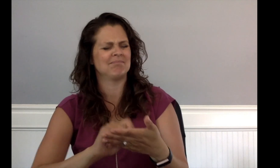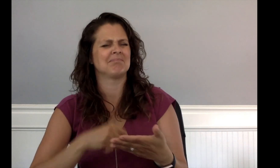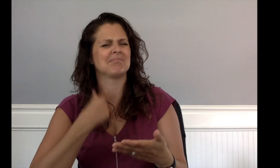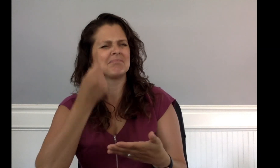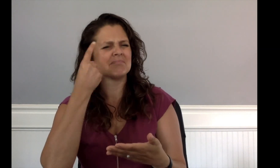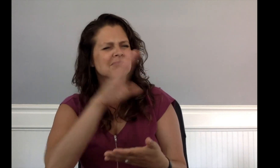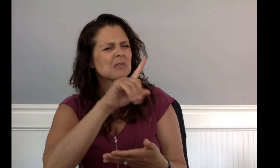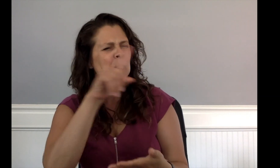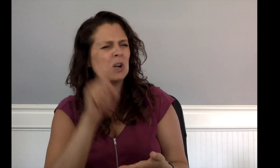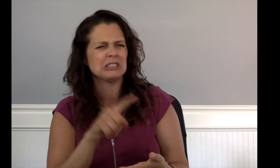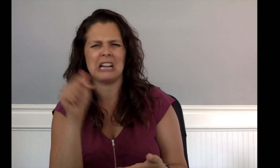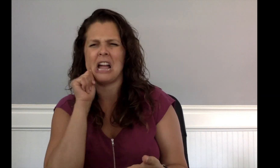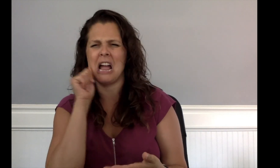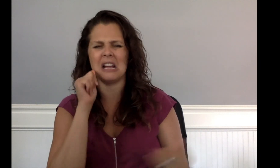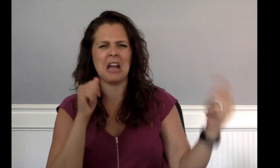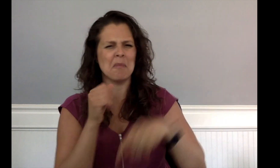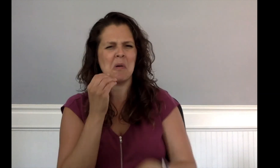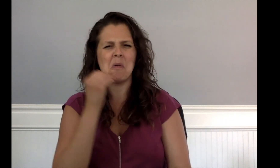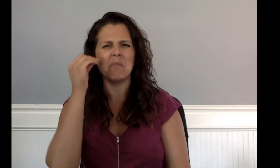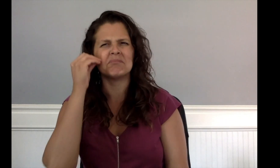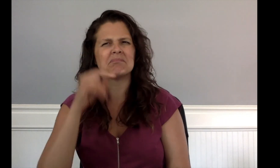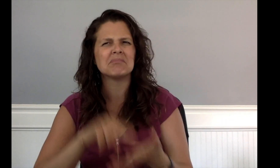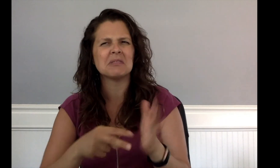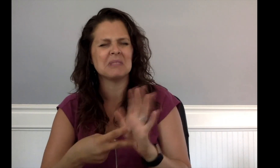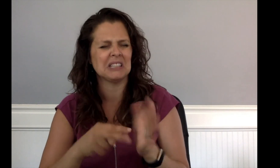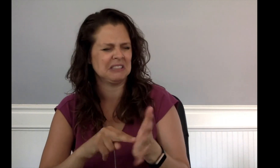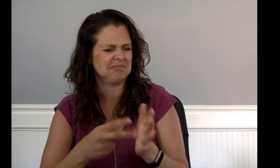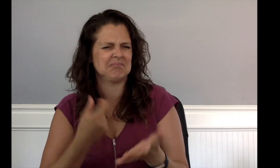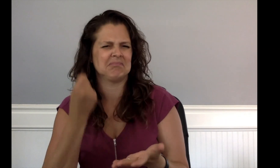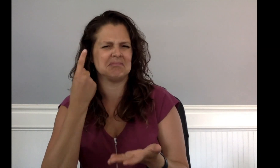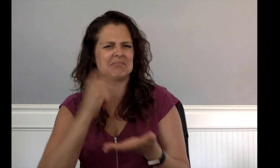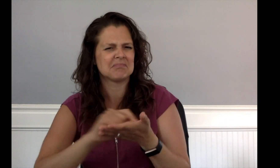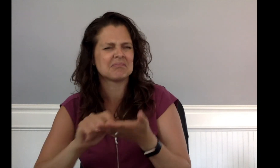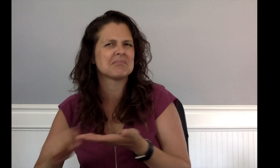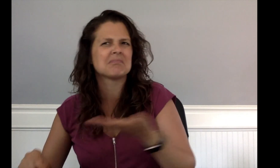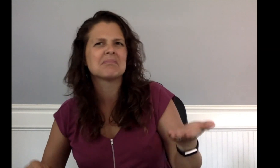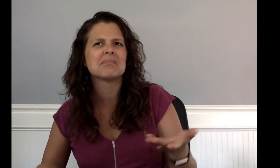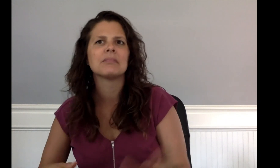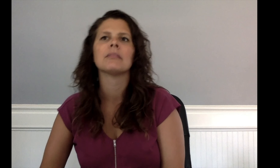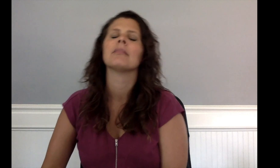"What do you mean?" Frog asked. "Just coming home?"